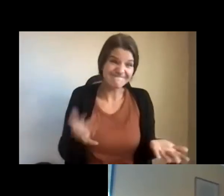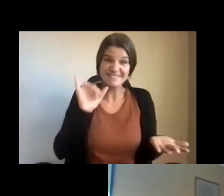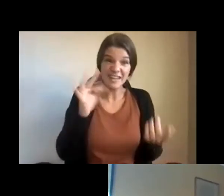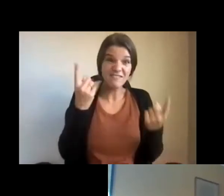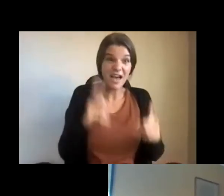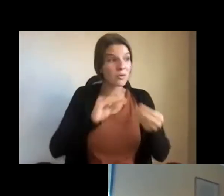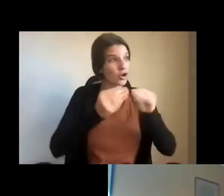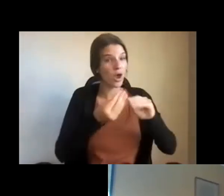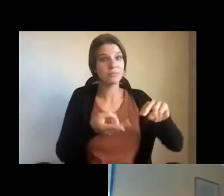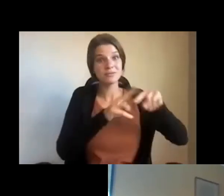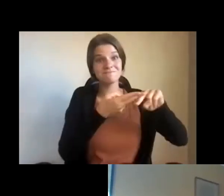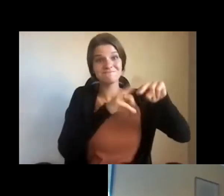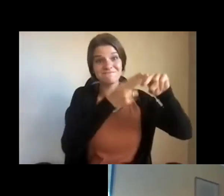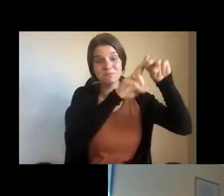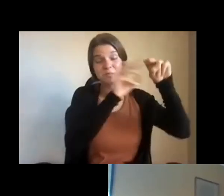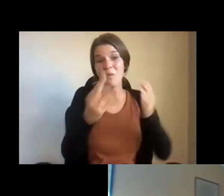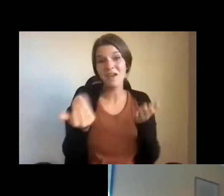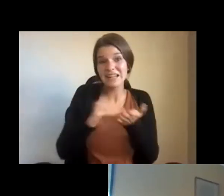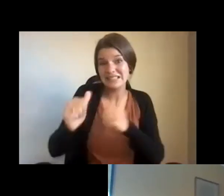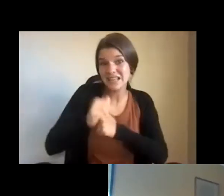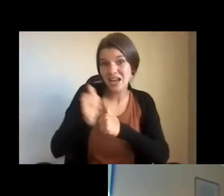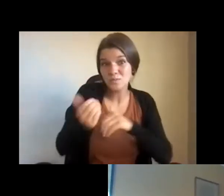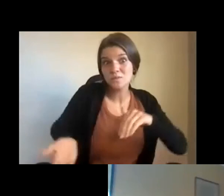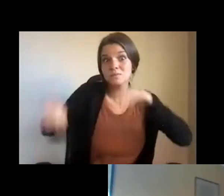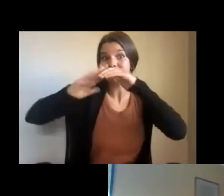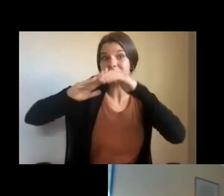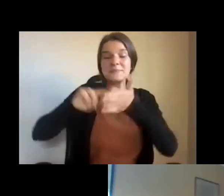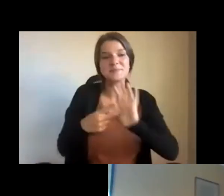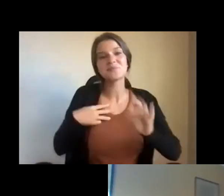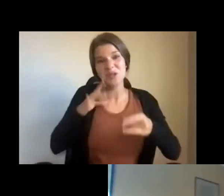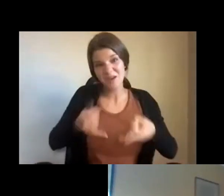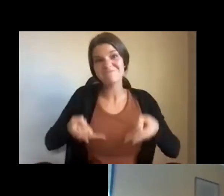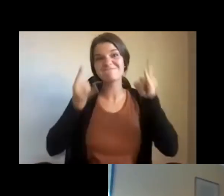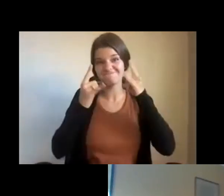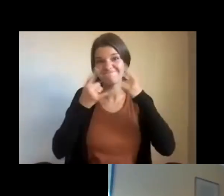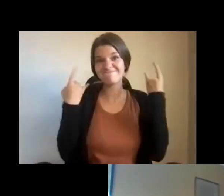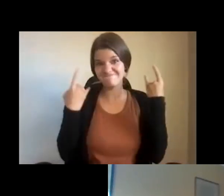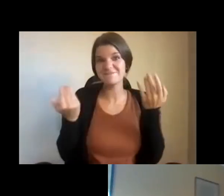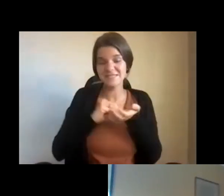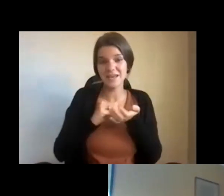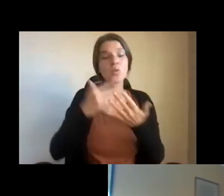or get any dangerous that we would also continue that. The social distancing hasn't ended up being